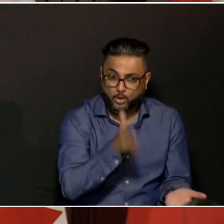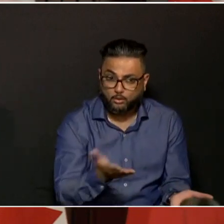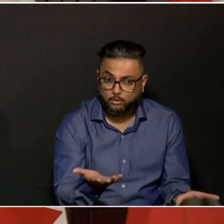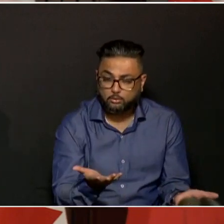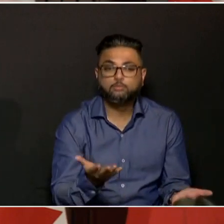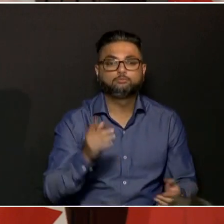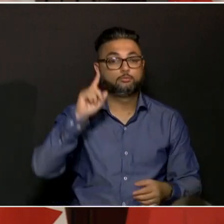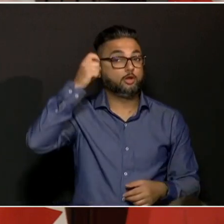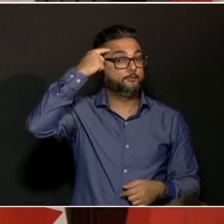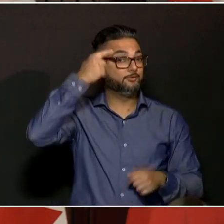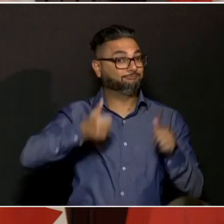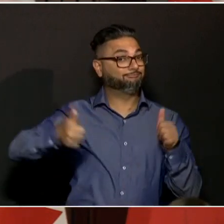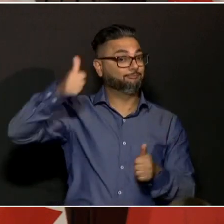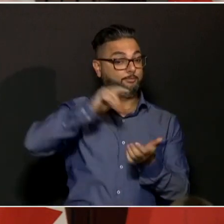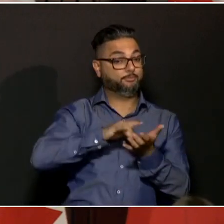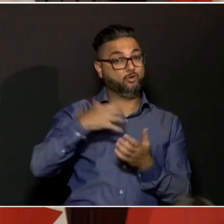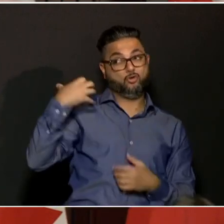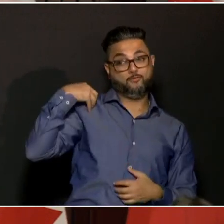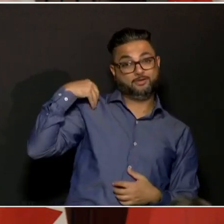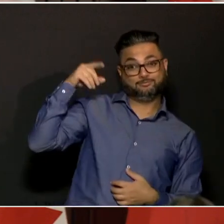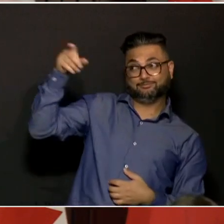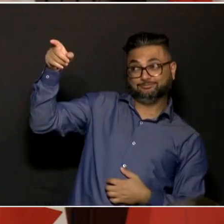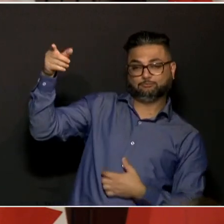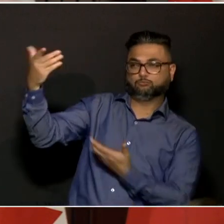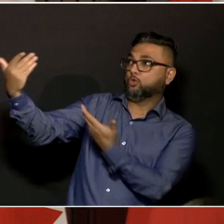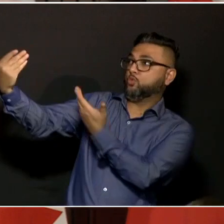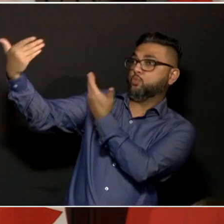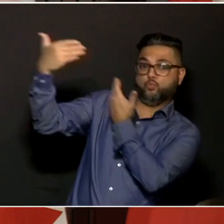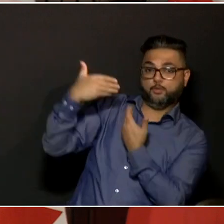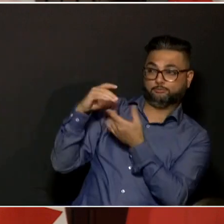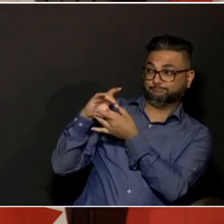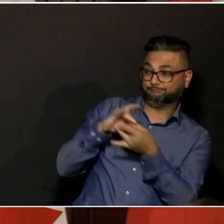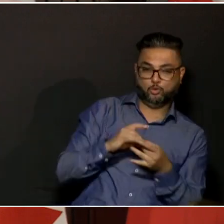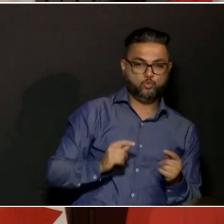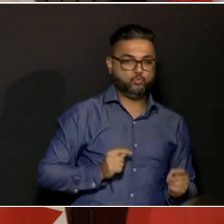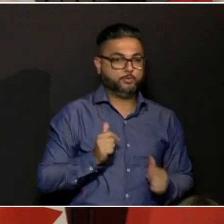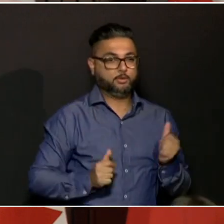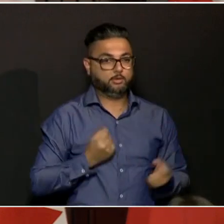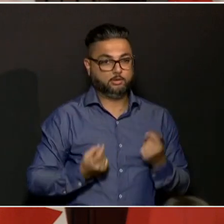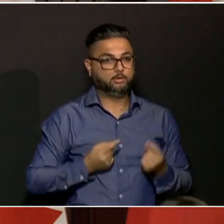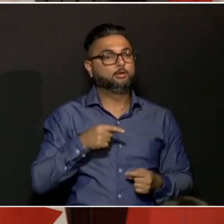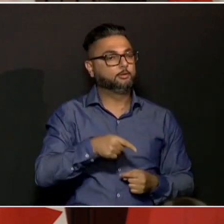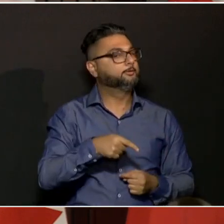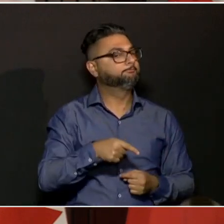We take our advice off of the chief medical officer in the help table and one recommendation